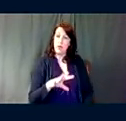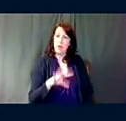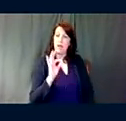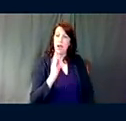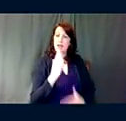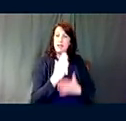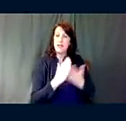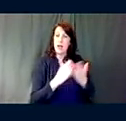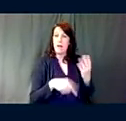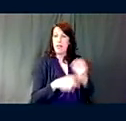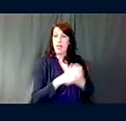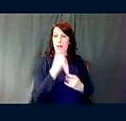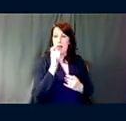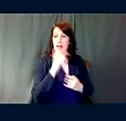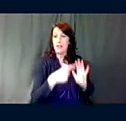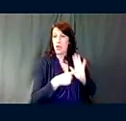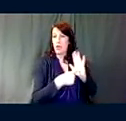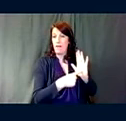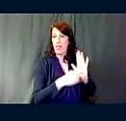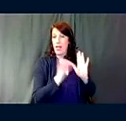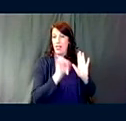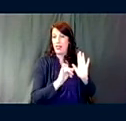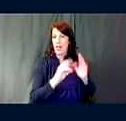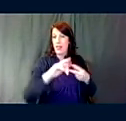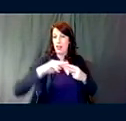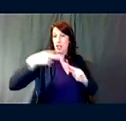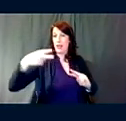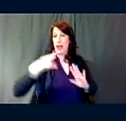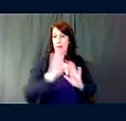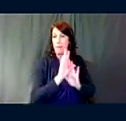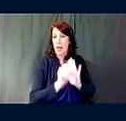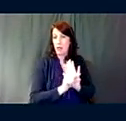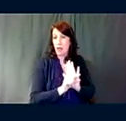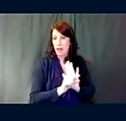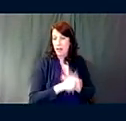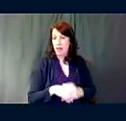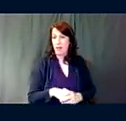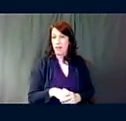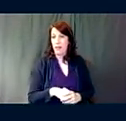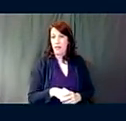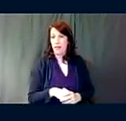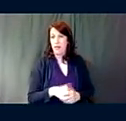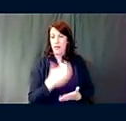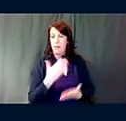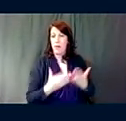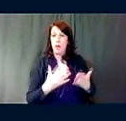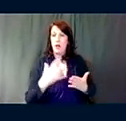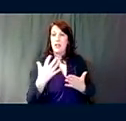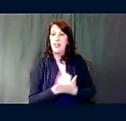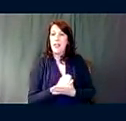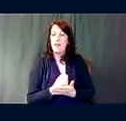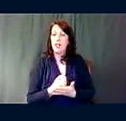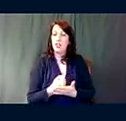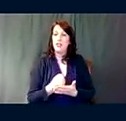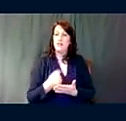THAT SOME OF THEM MAY NOT